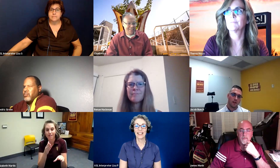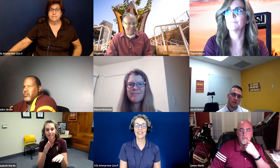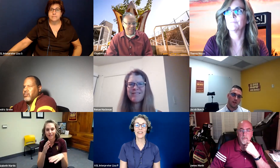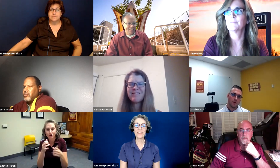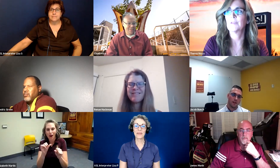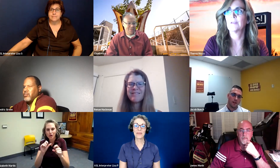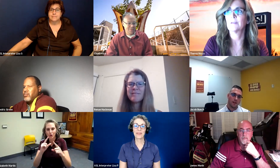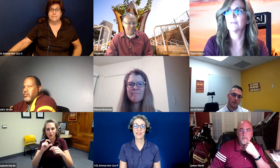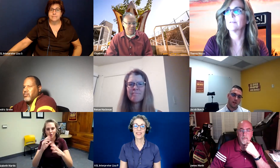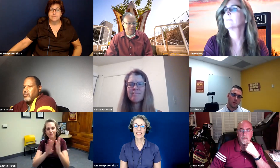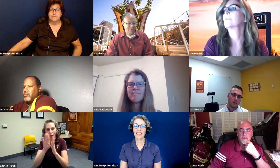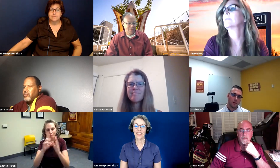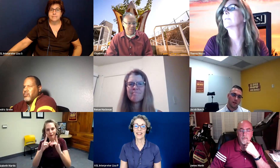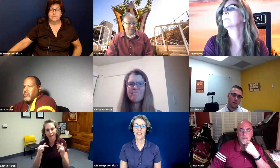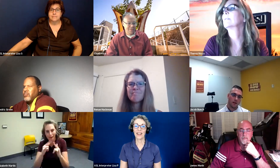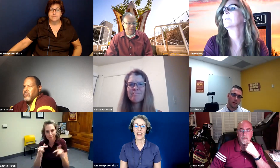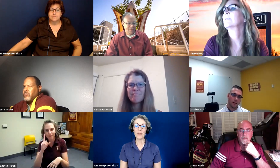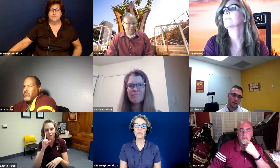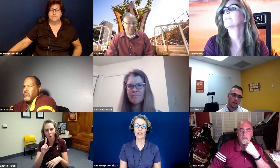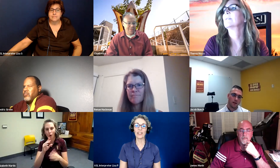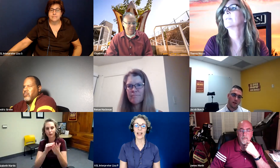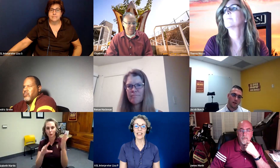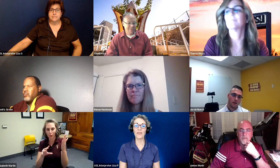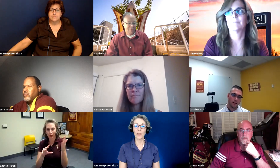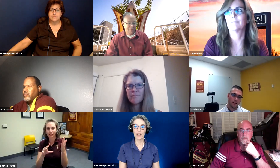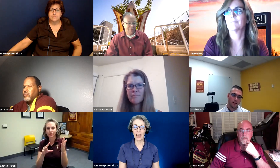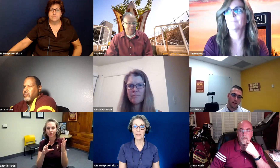So I've been working trying to develop a camp